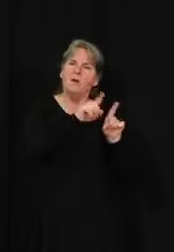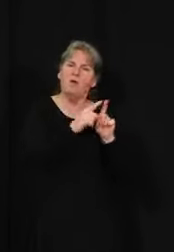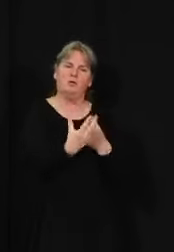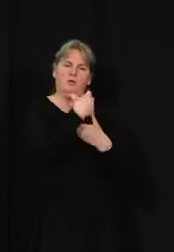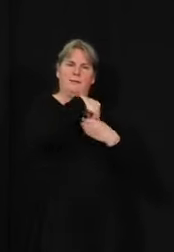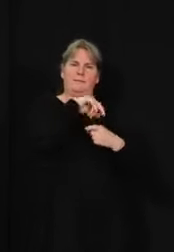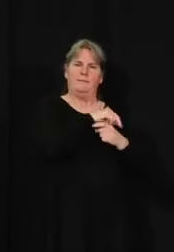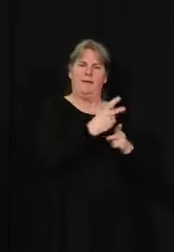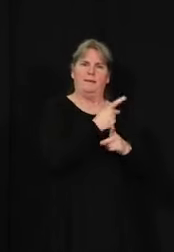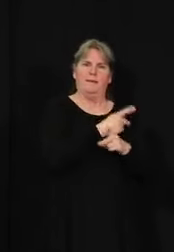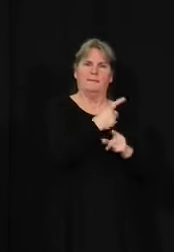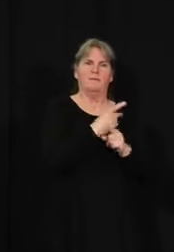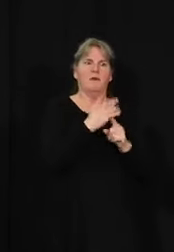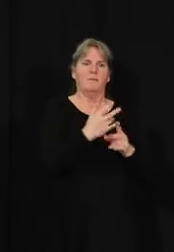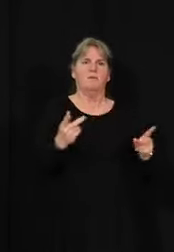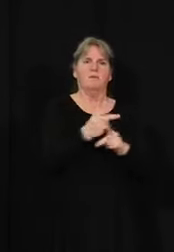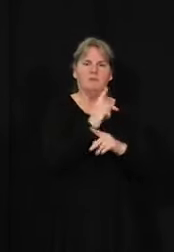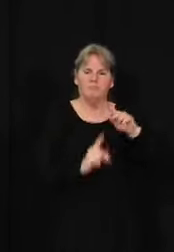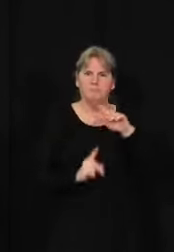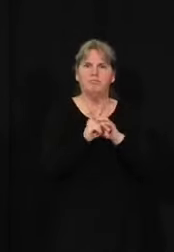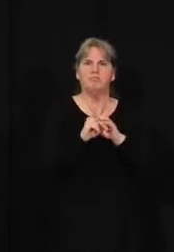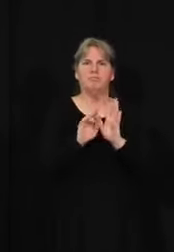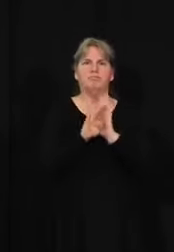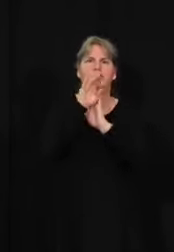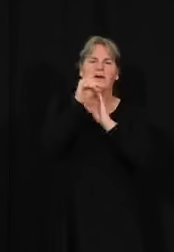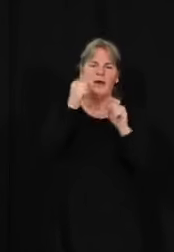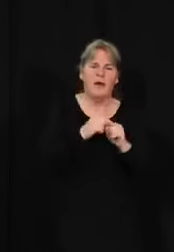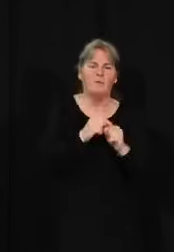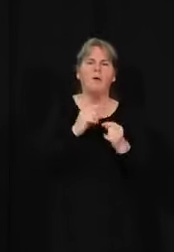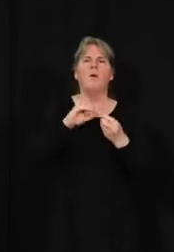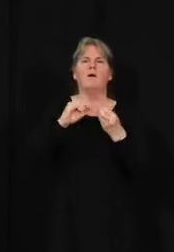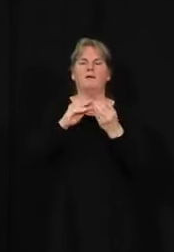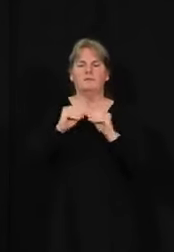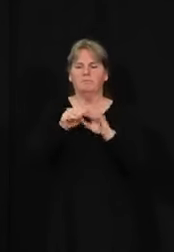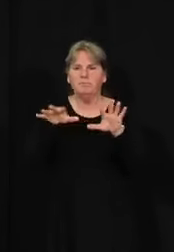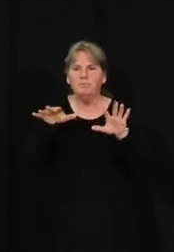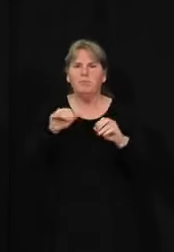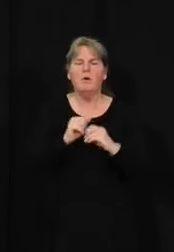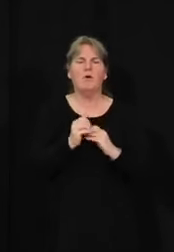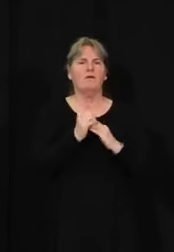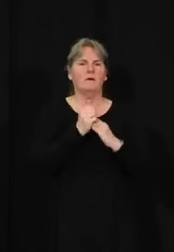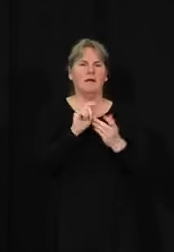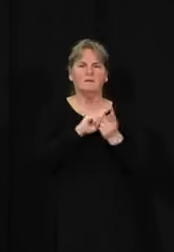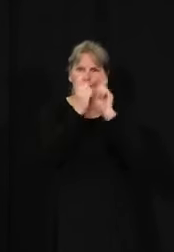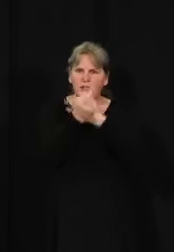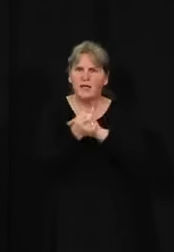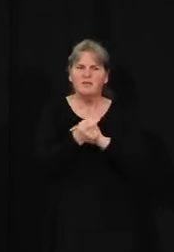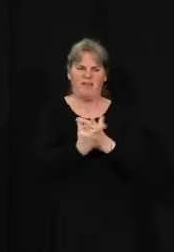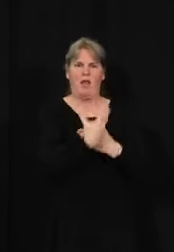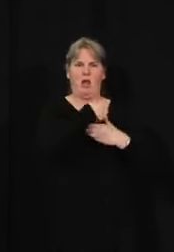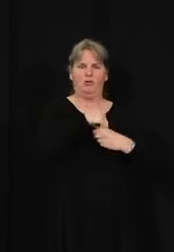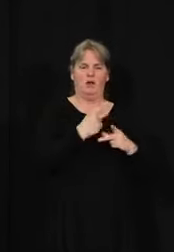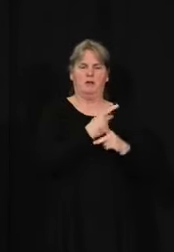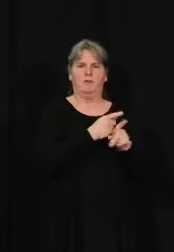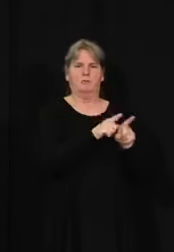worse, what if there are more cases, what if there is community spread, what if our guidelines change? Then how do you factor in